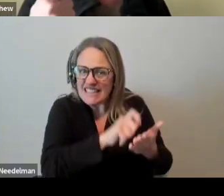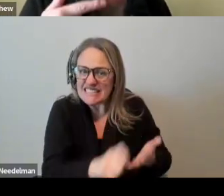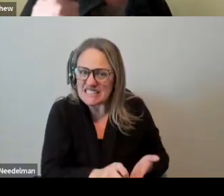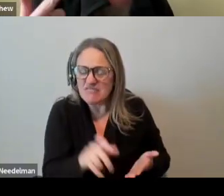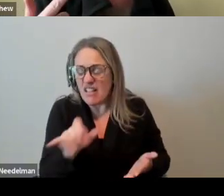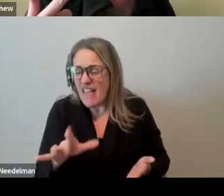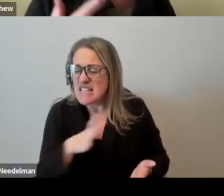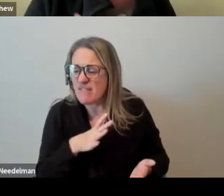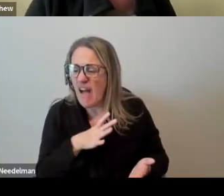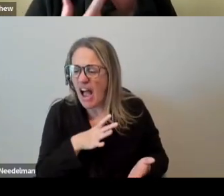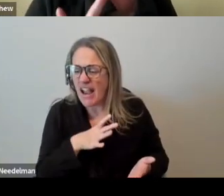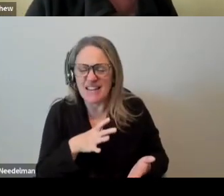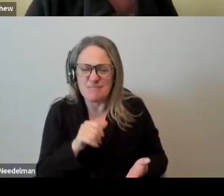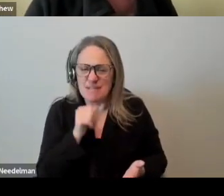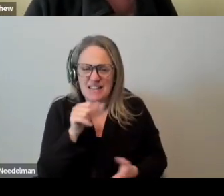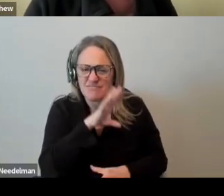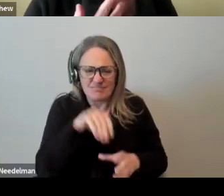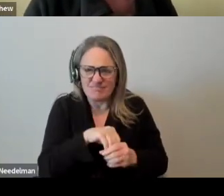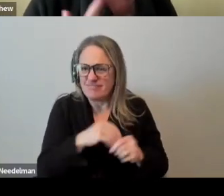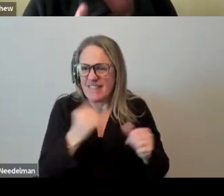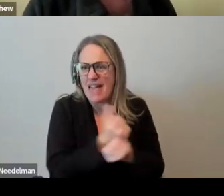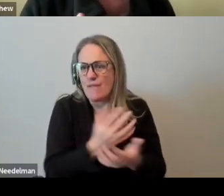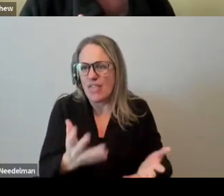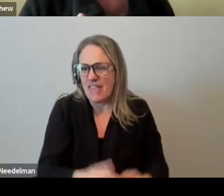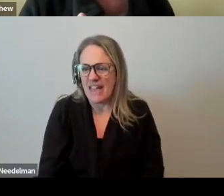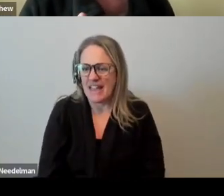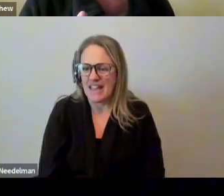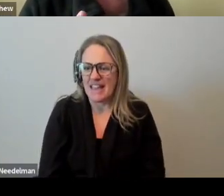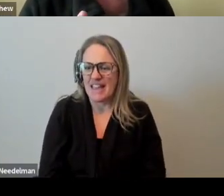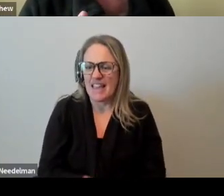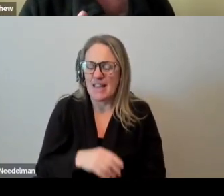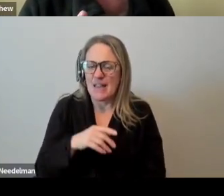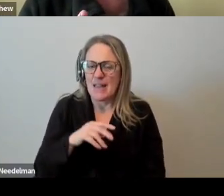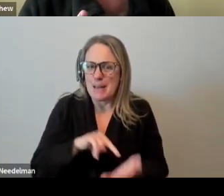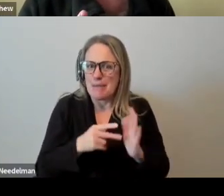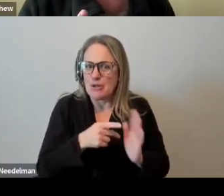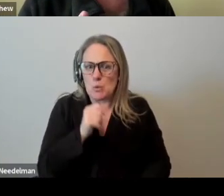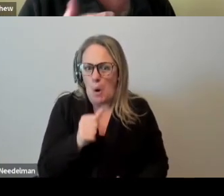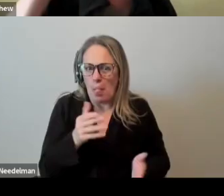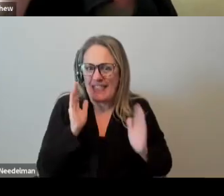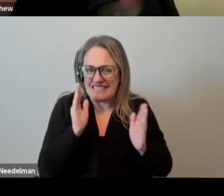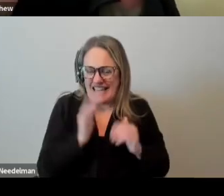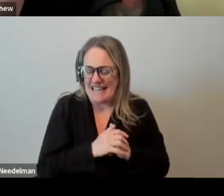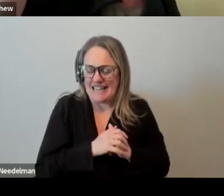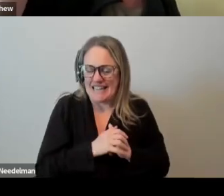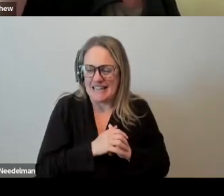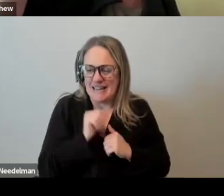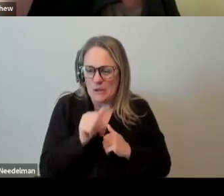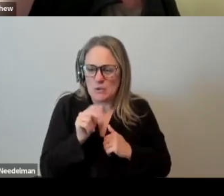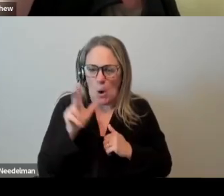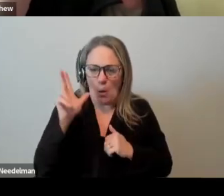You actually end up perpetuating the not-listening that accessibility professionals